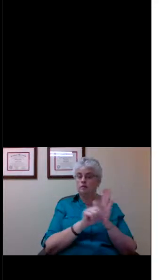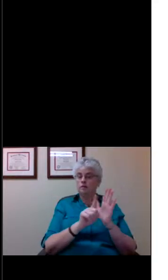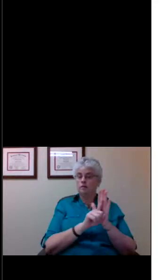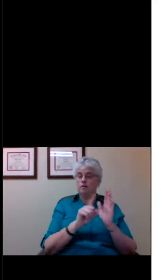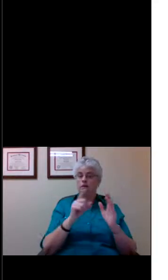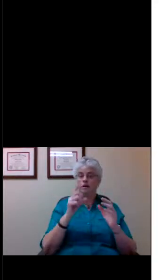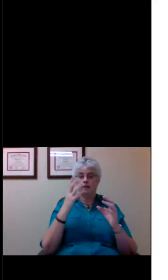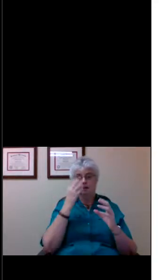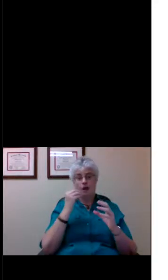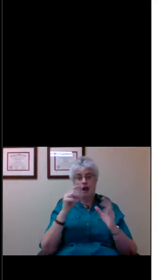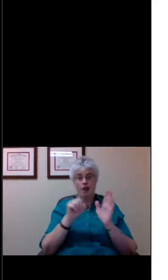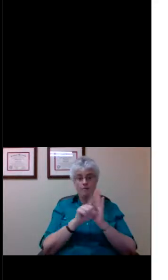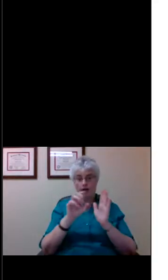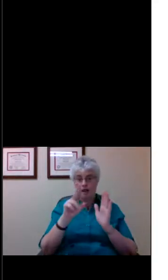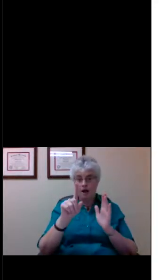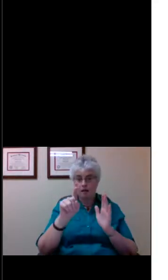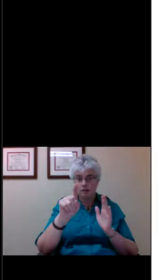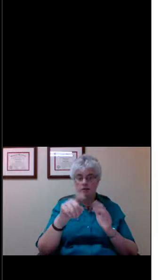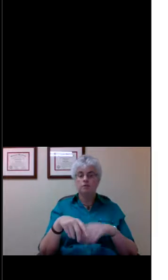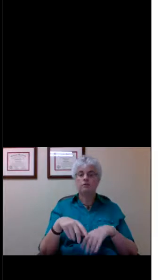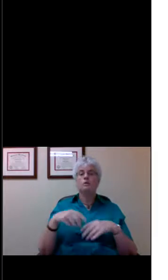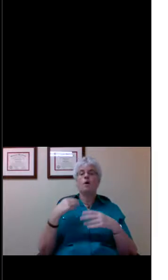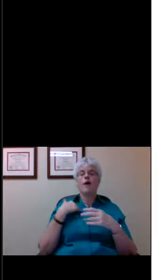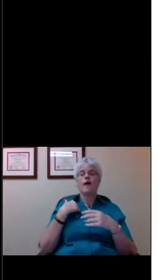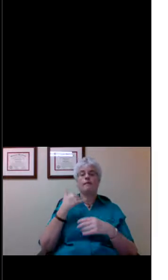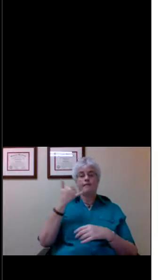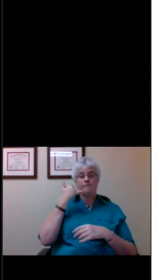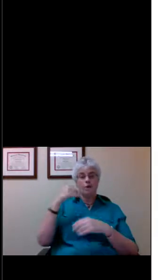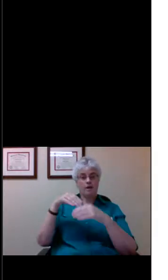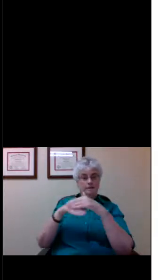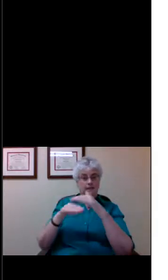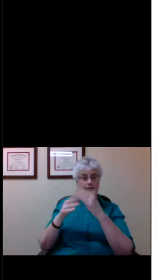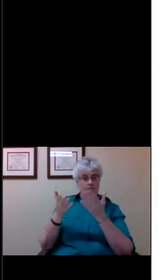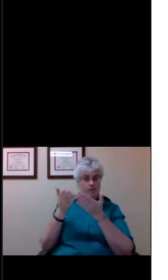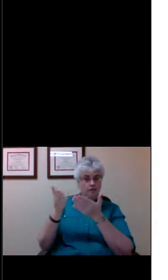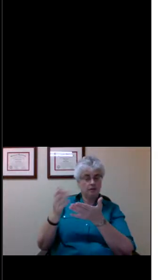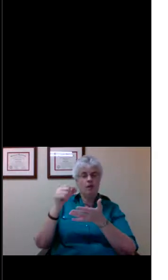available? If there were alarm clocks that were provided were they visual or